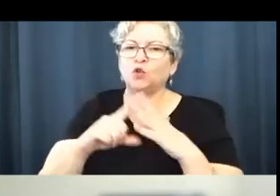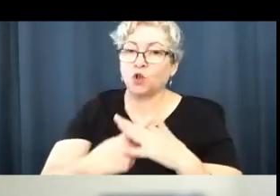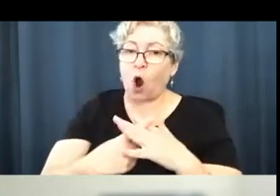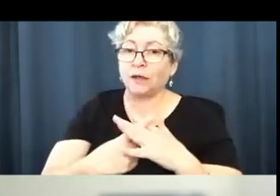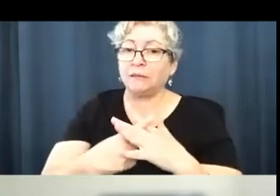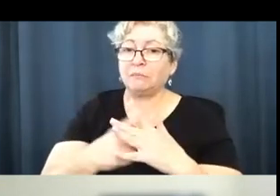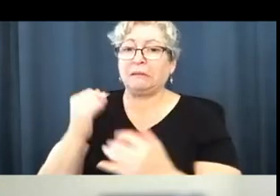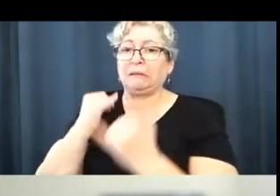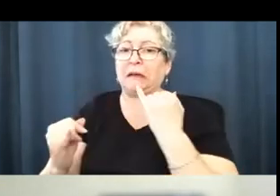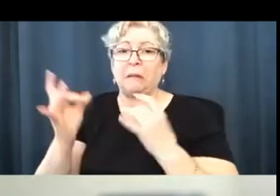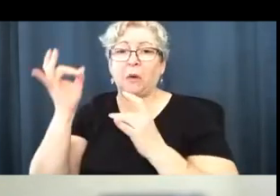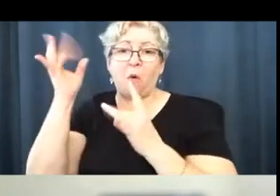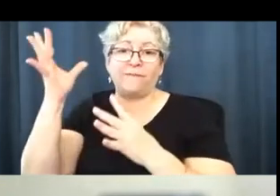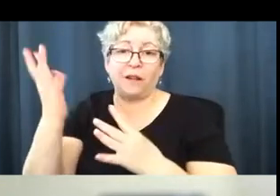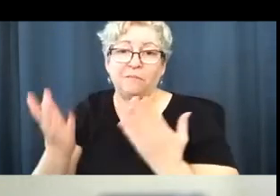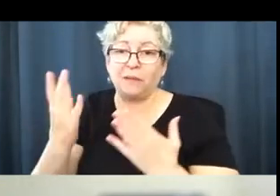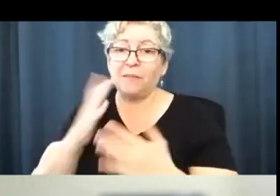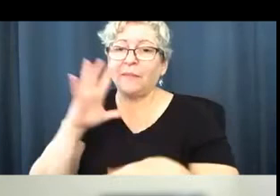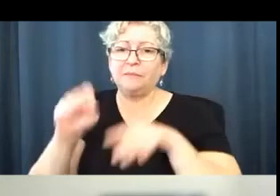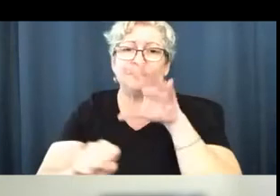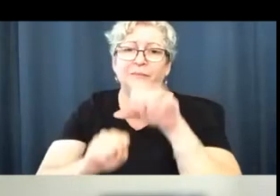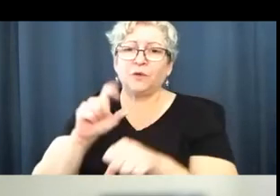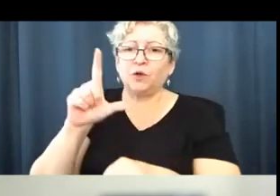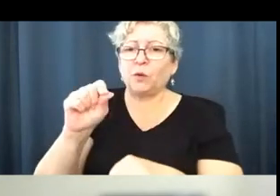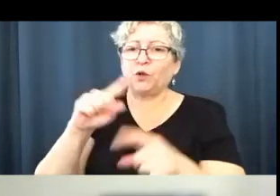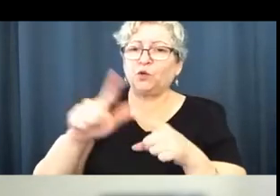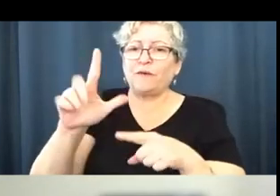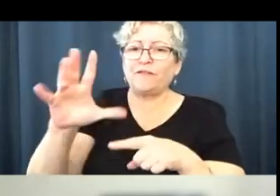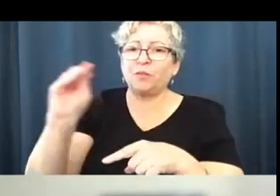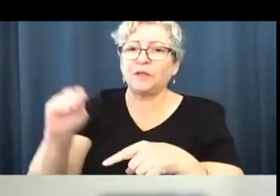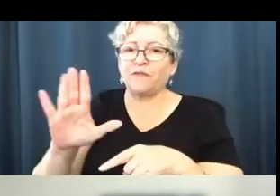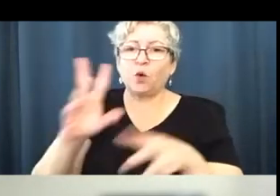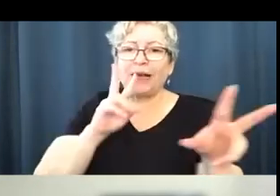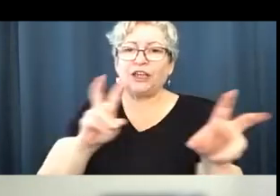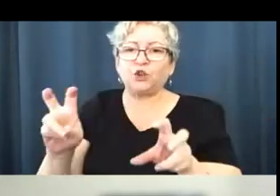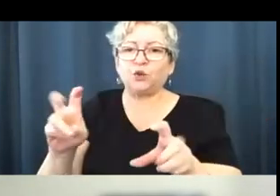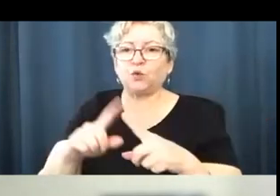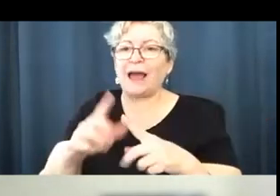It catches maybe 20 maybe 25% of your issues. So you're still gonna have to go in